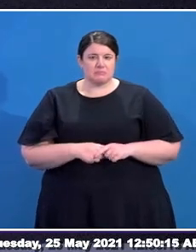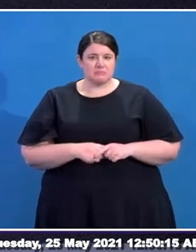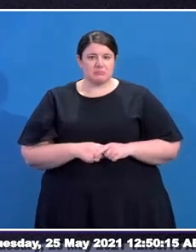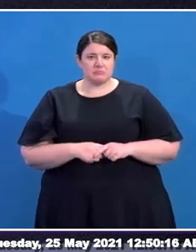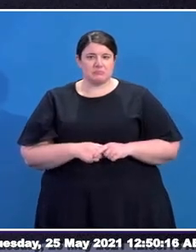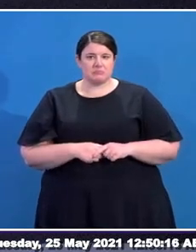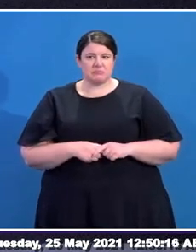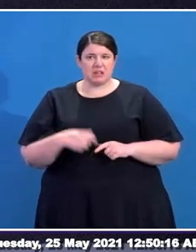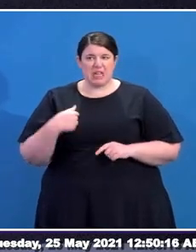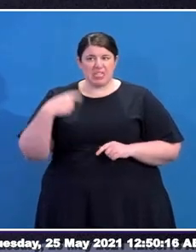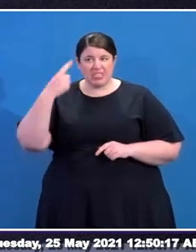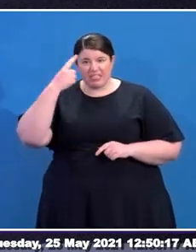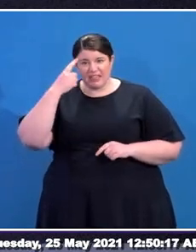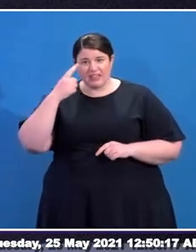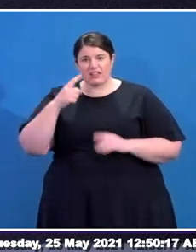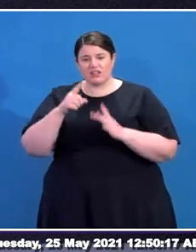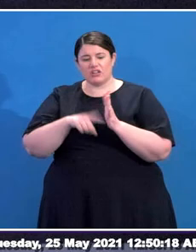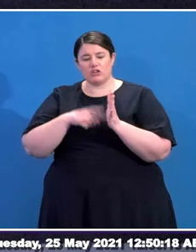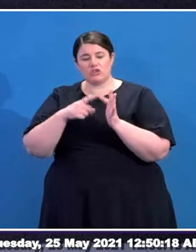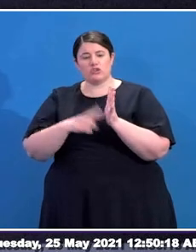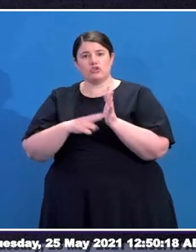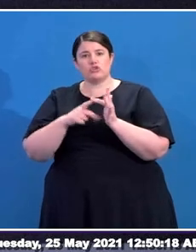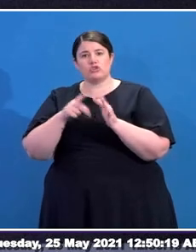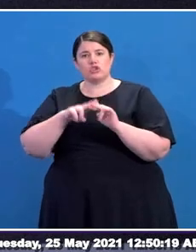And I think, yes, Jennifer Luff did contact me to say if there